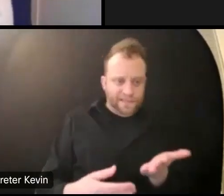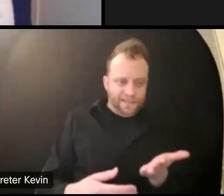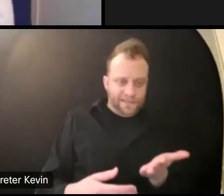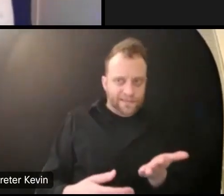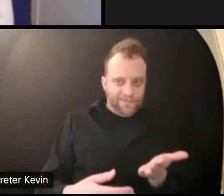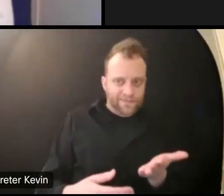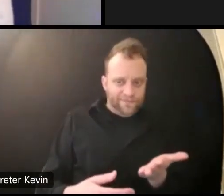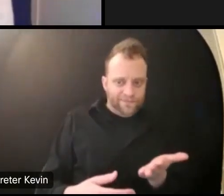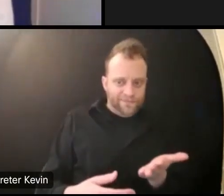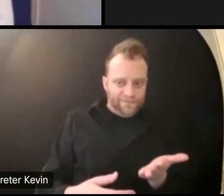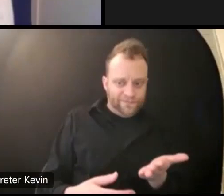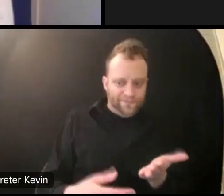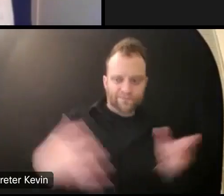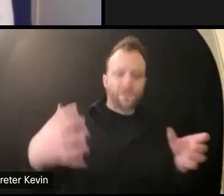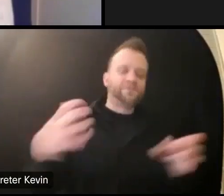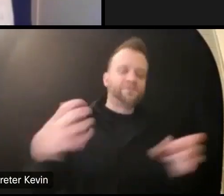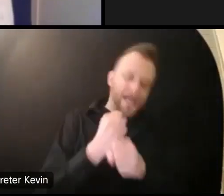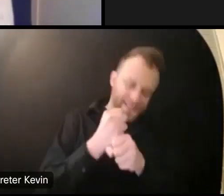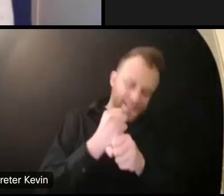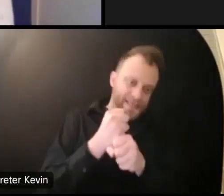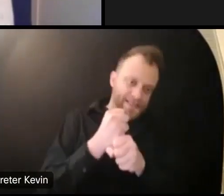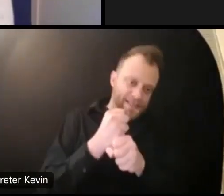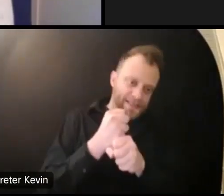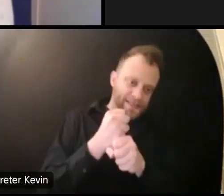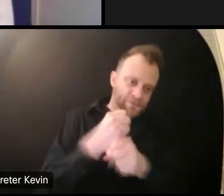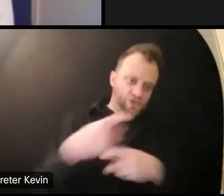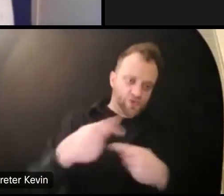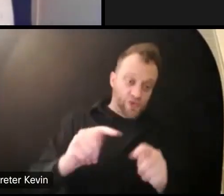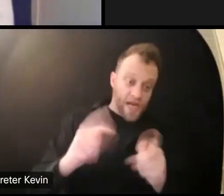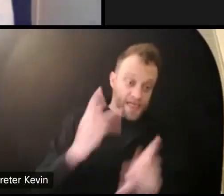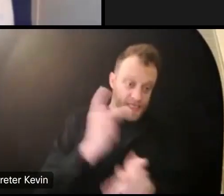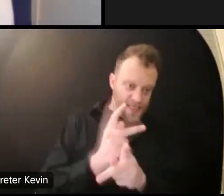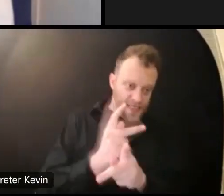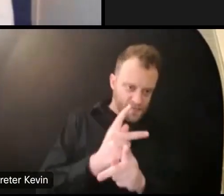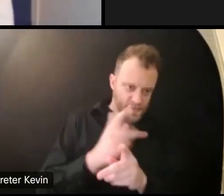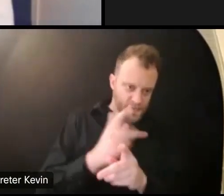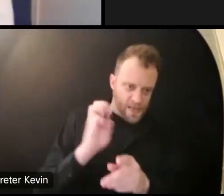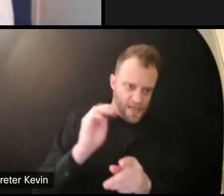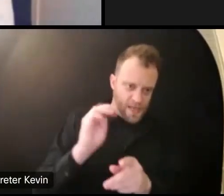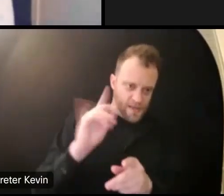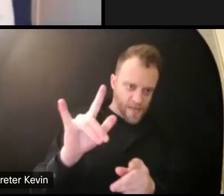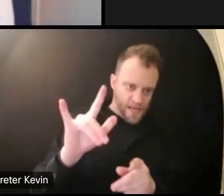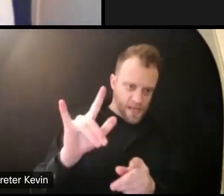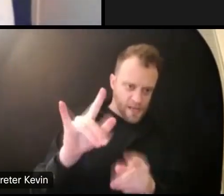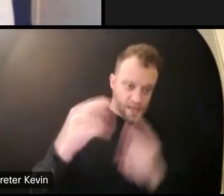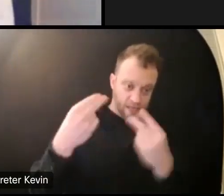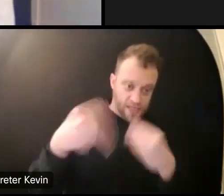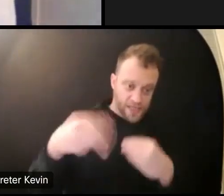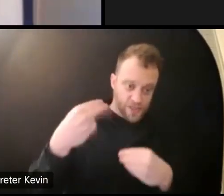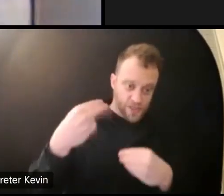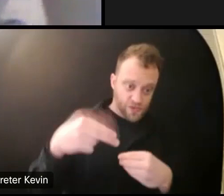going to try to keep that email history as much as possible and attach it to the new designation.